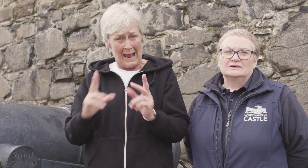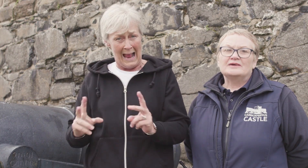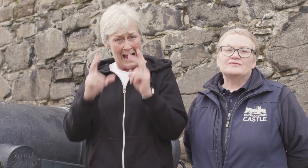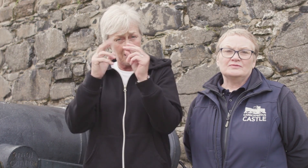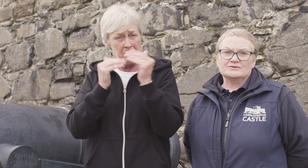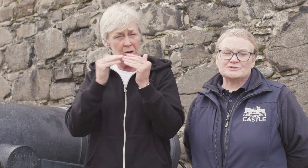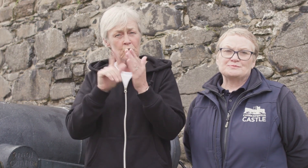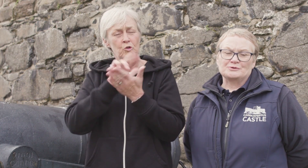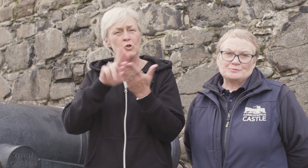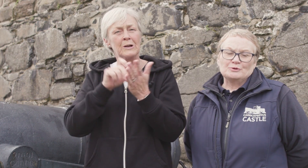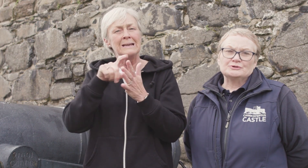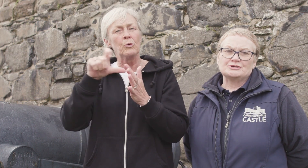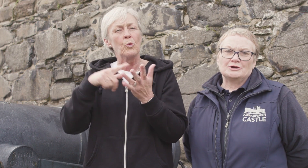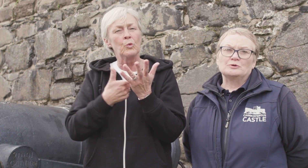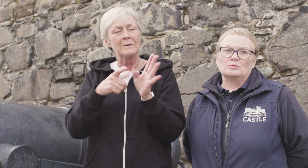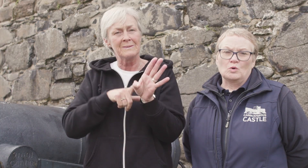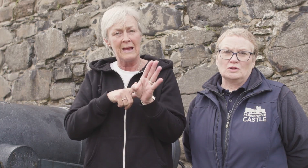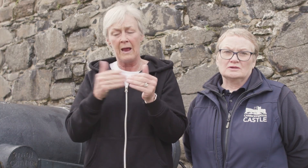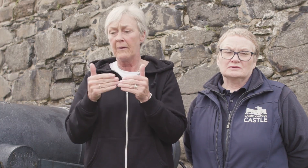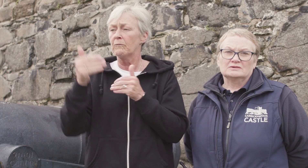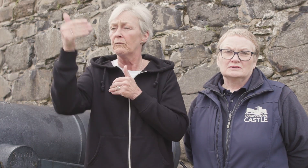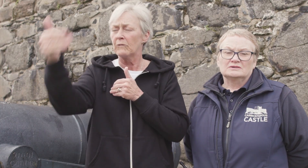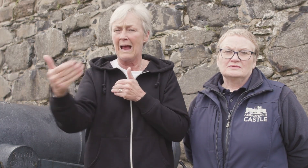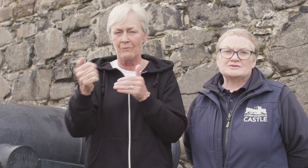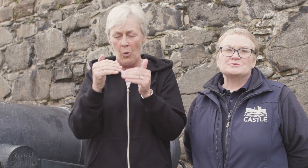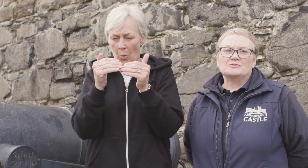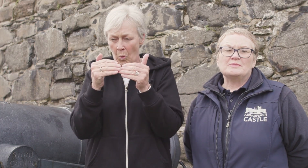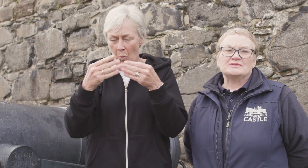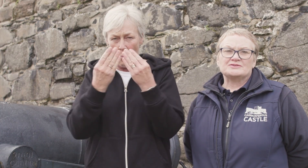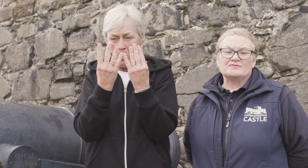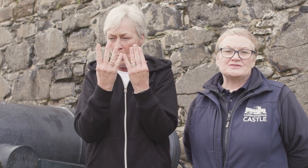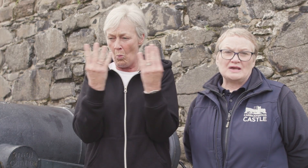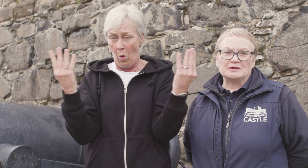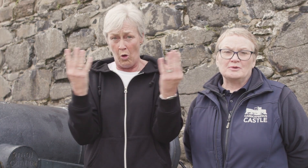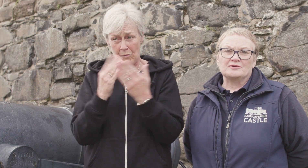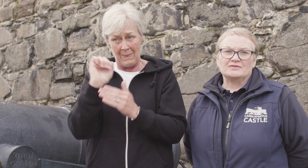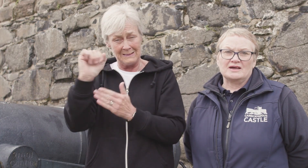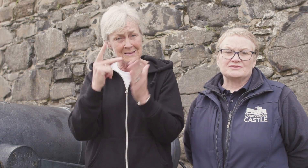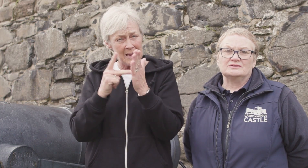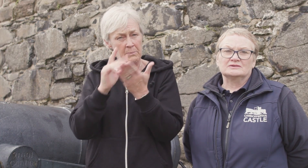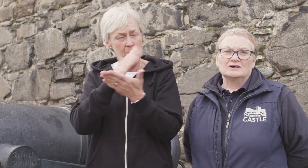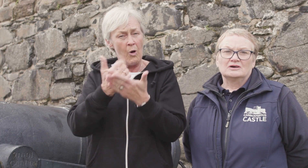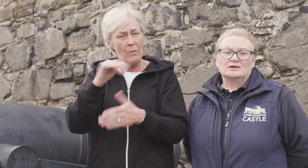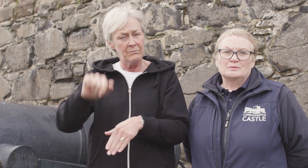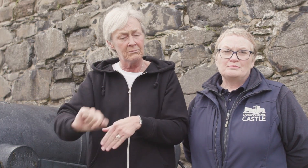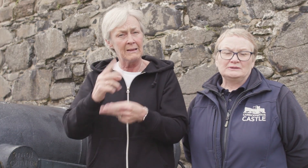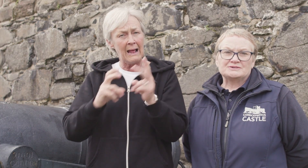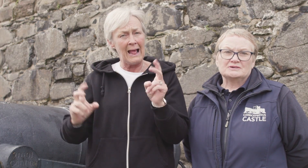In front, there's a broken down wall. This is what remains of the second part of the castle built